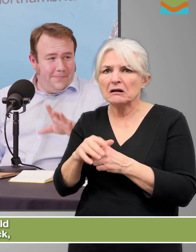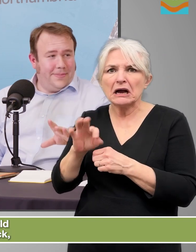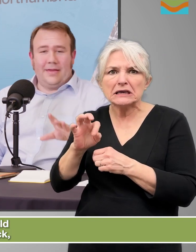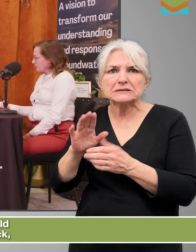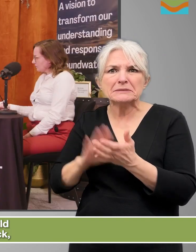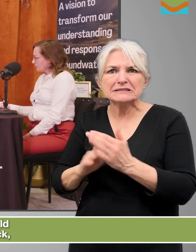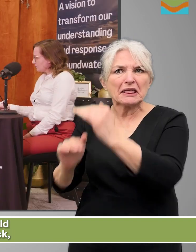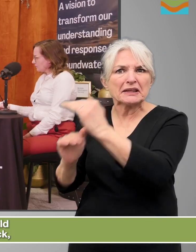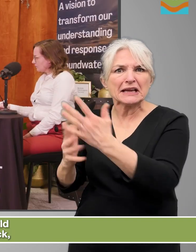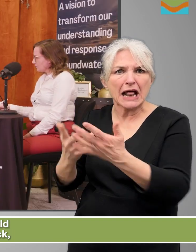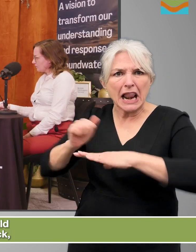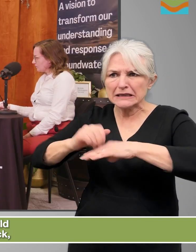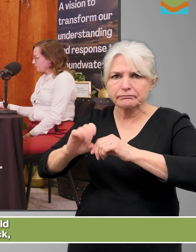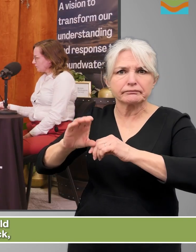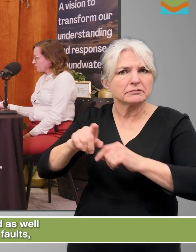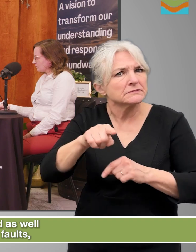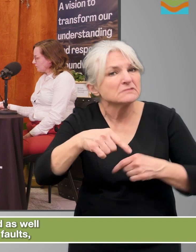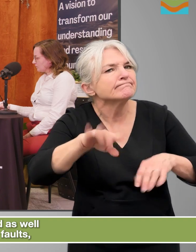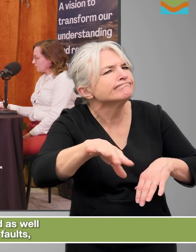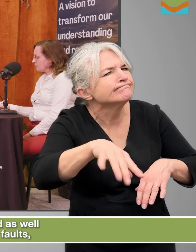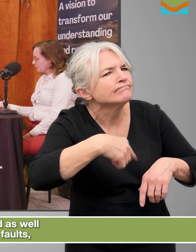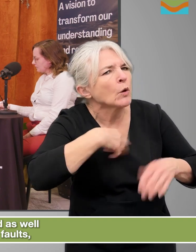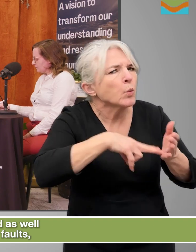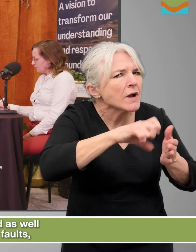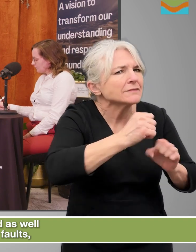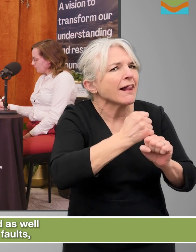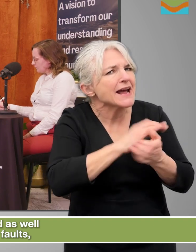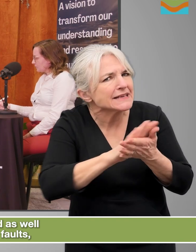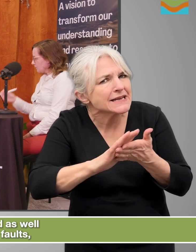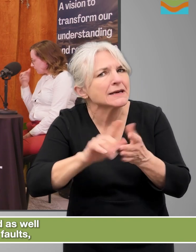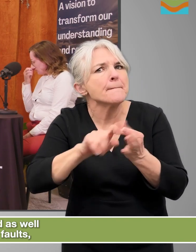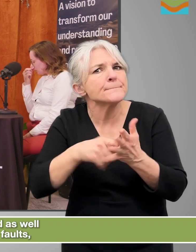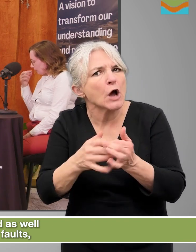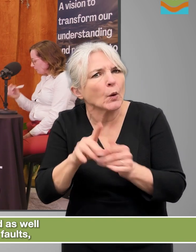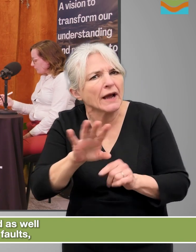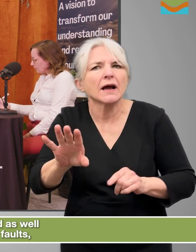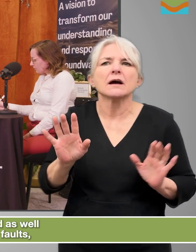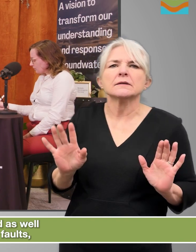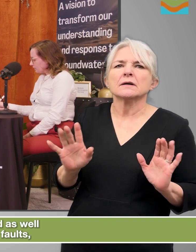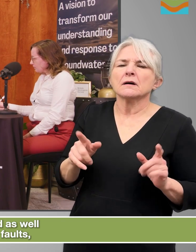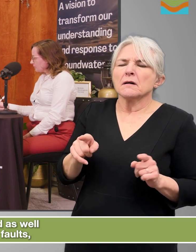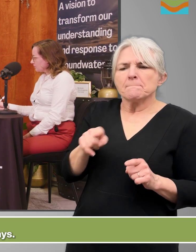Yeah. We also have I would say a complicated bedrock, which we know has been mined as well and has also quite significant faults,